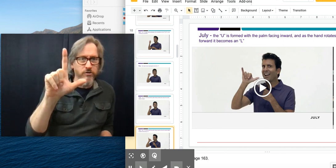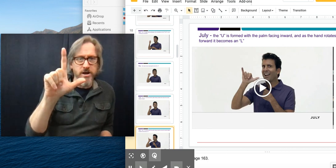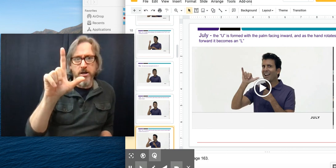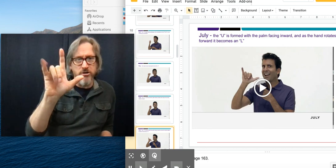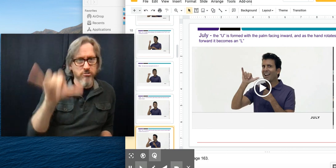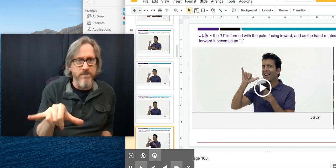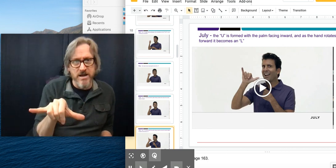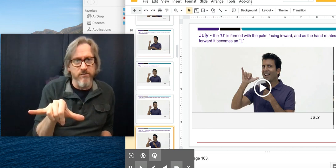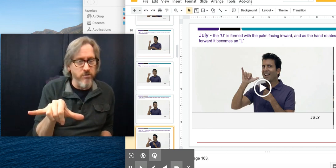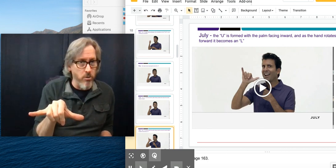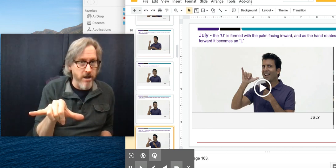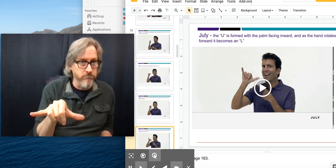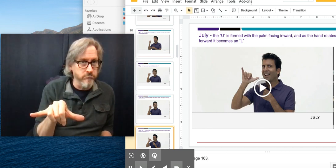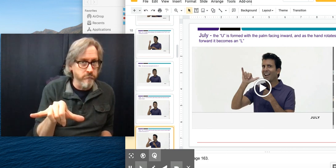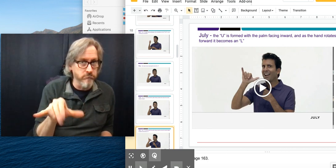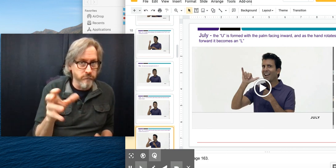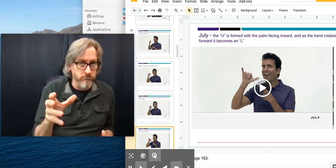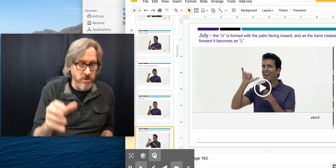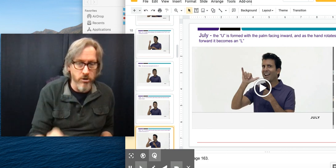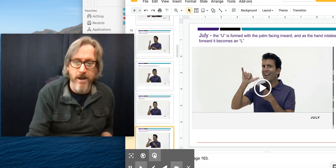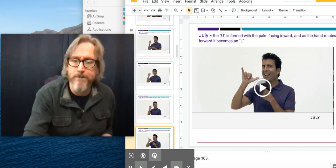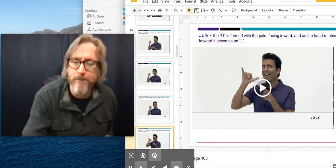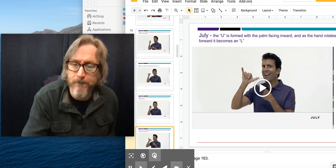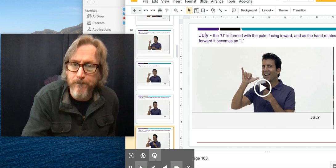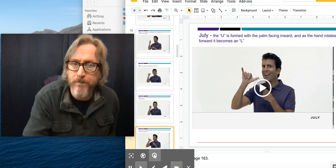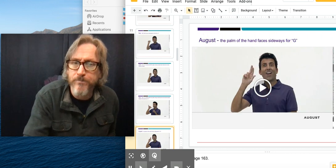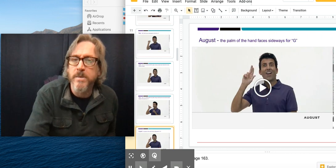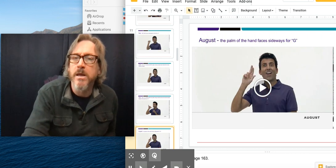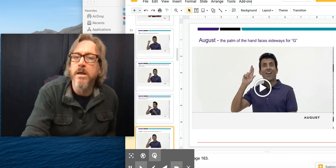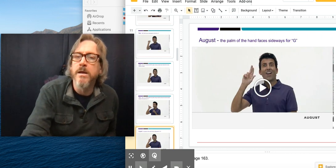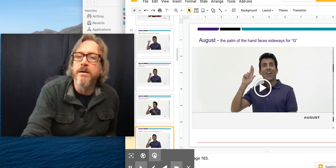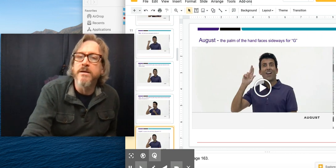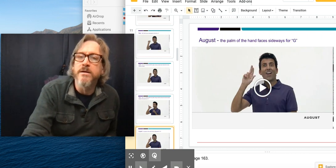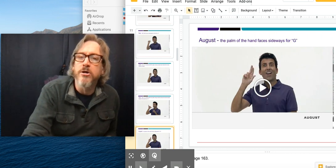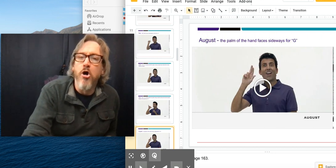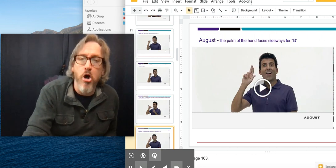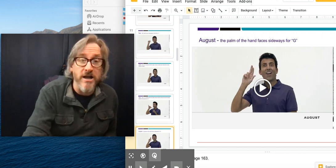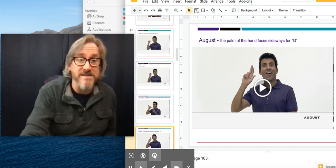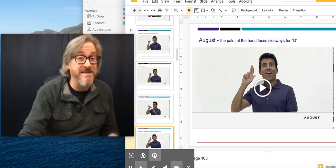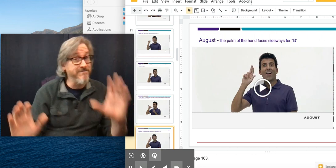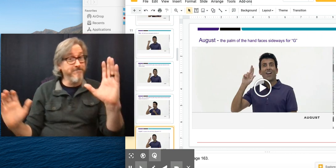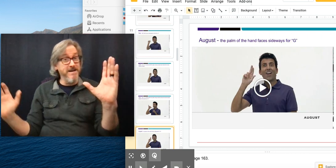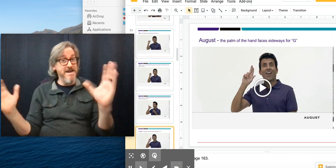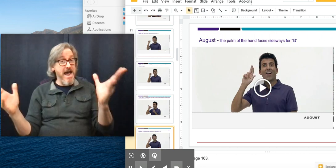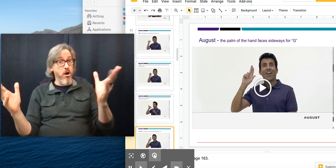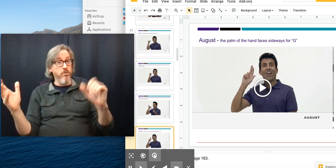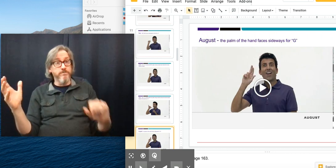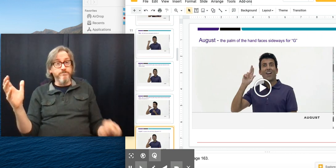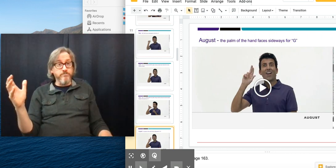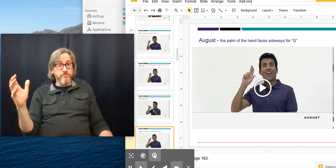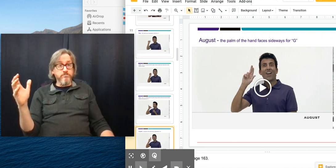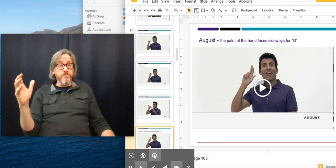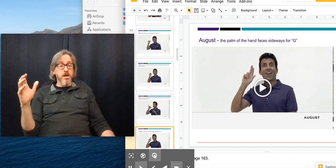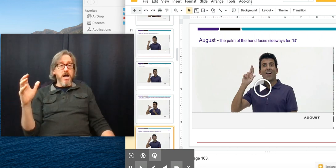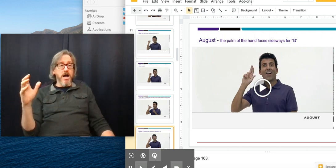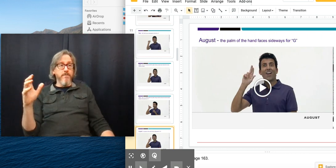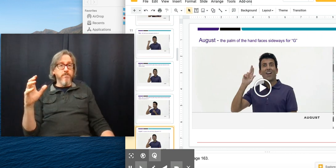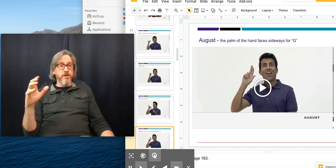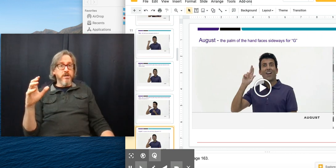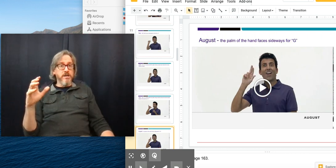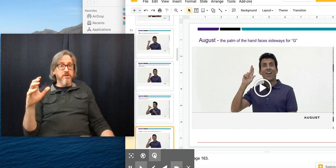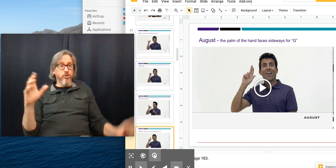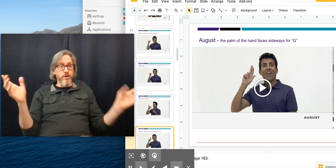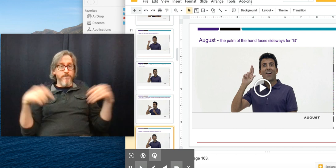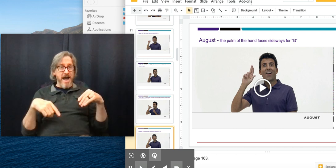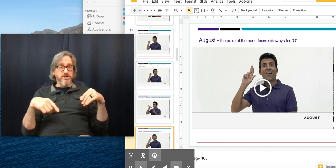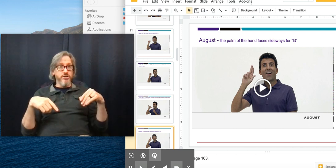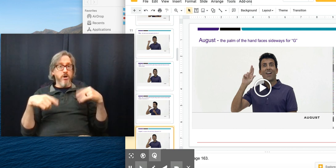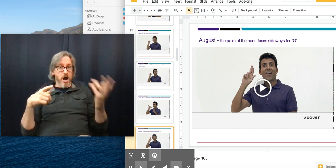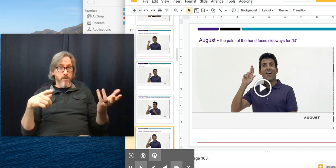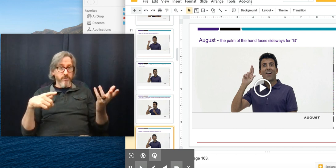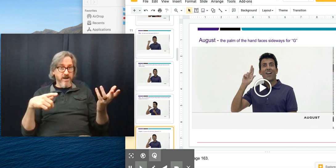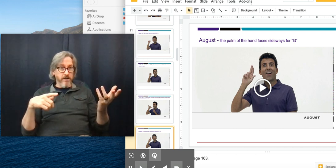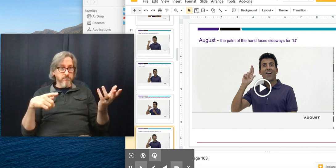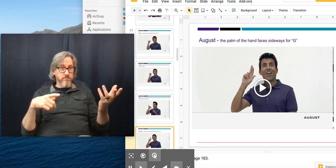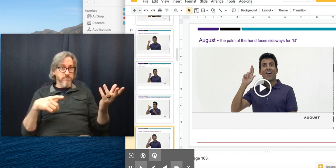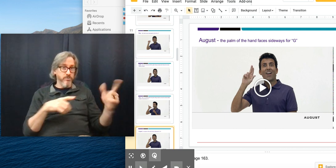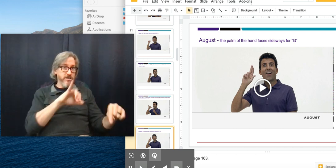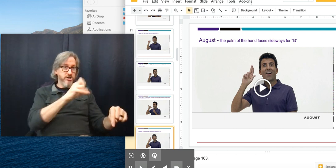for an l and drop it down for a y okay August now um we're going back to abbreviating so we